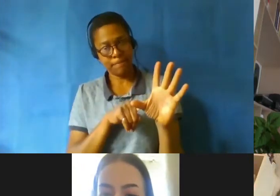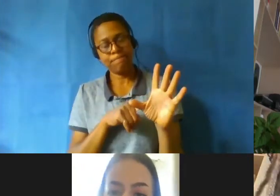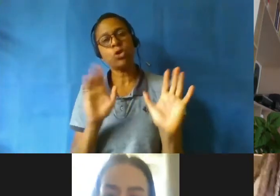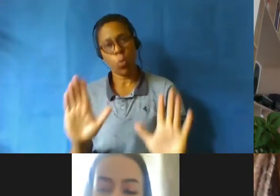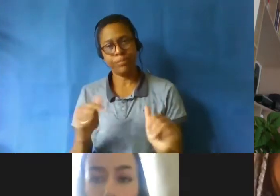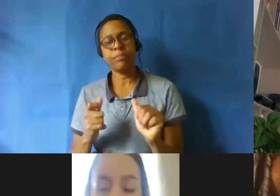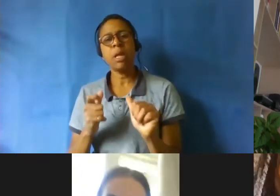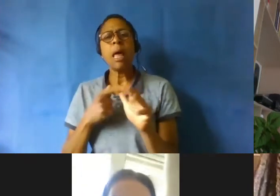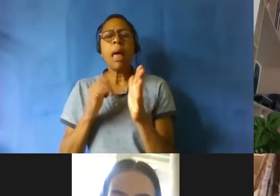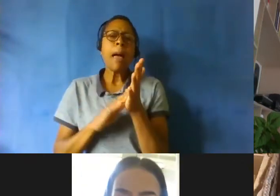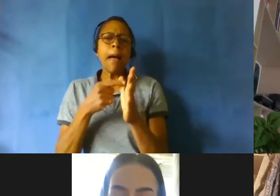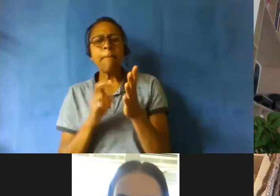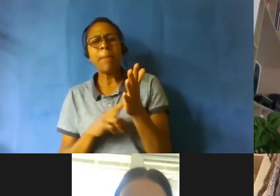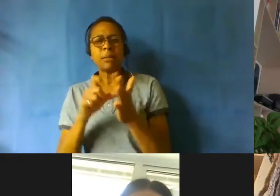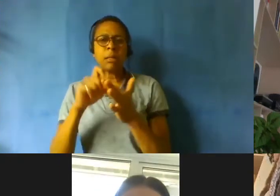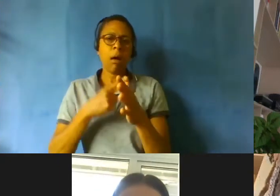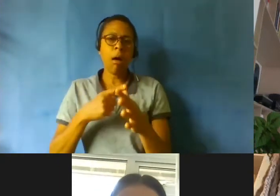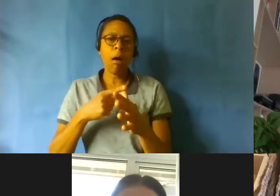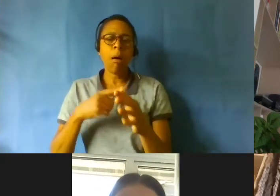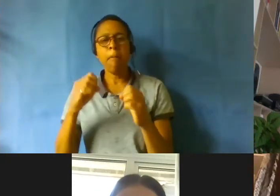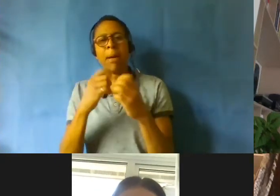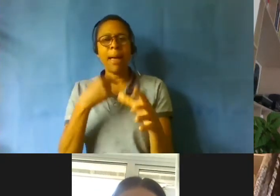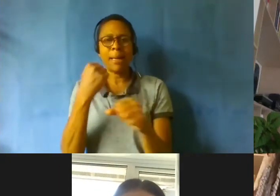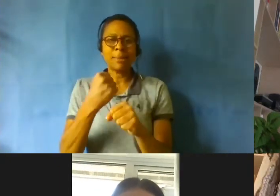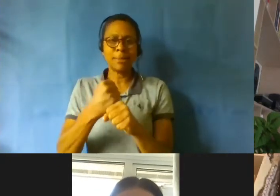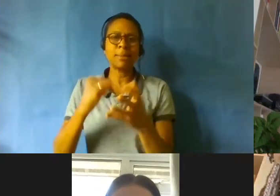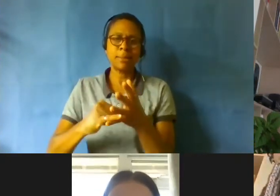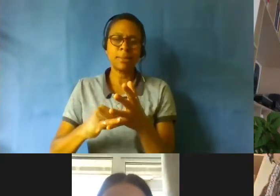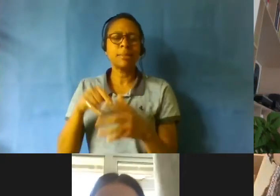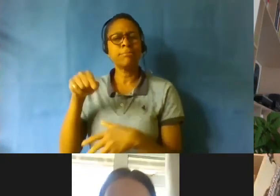colonial context does the notion of native offer more thoughts about other